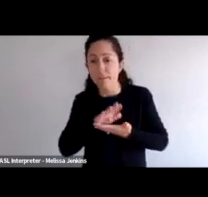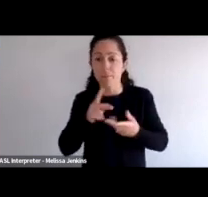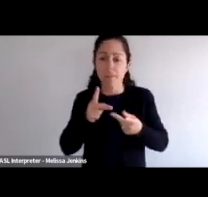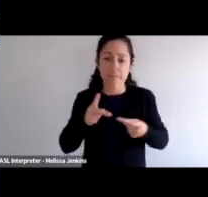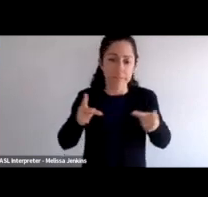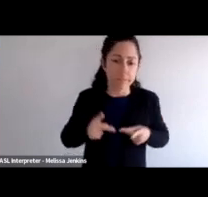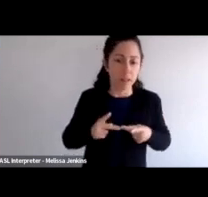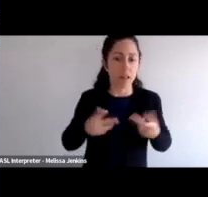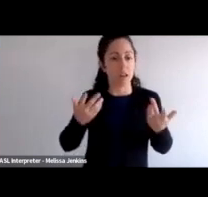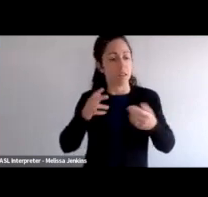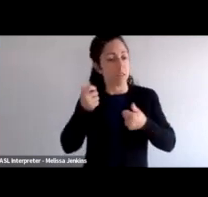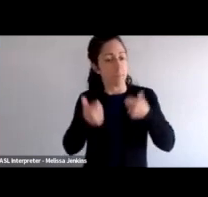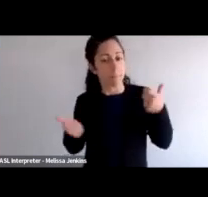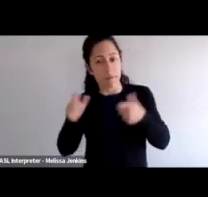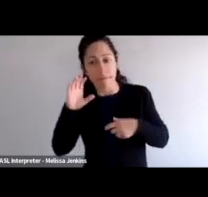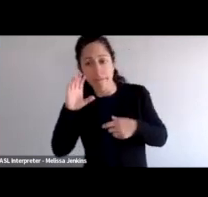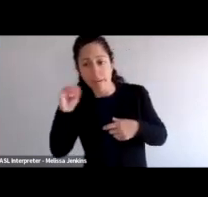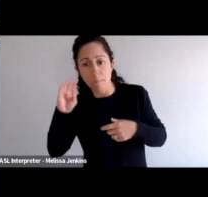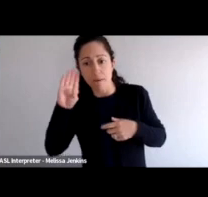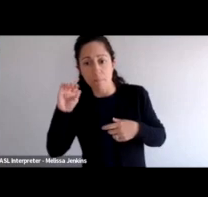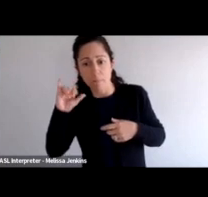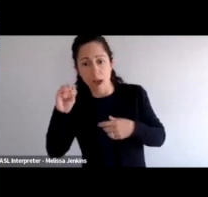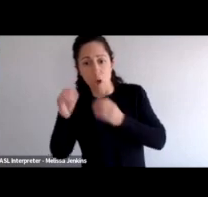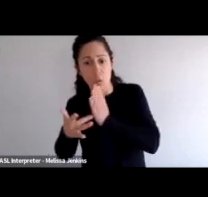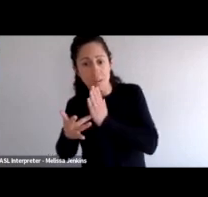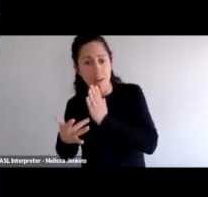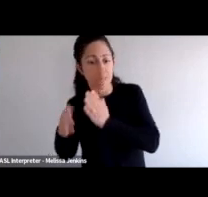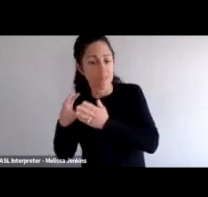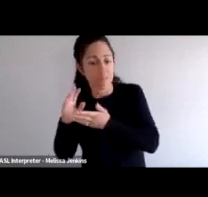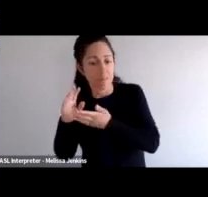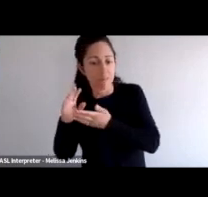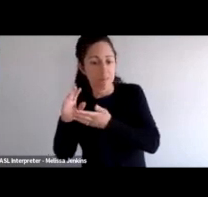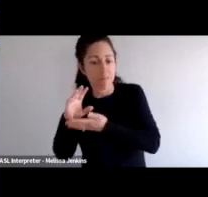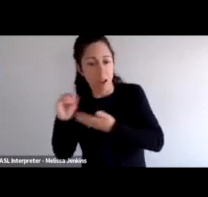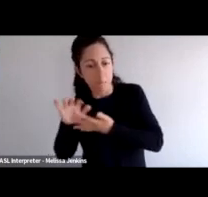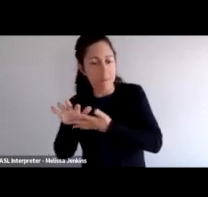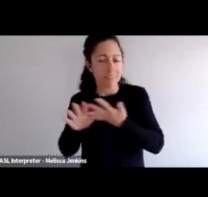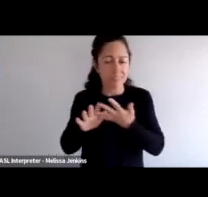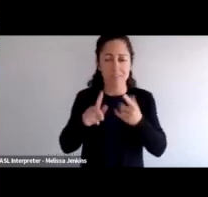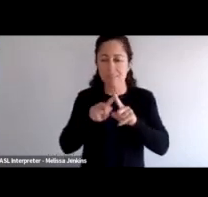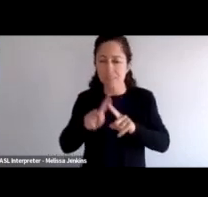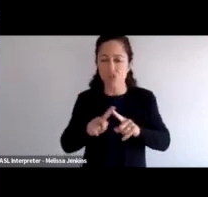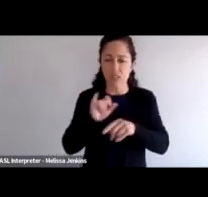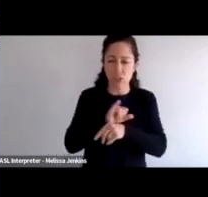or biotech companies - and these researchers will go in one door, provide their credentials, agree